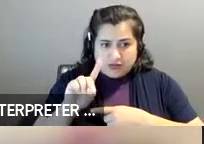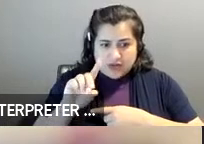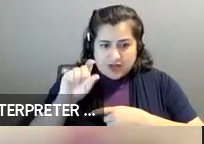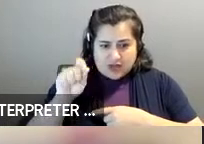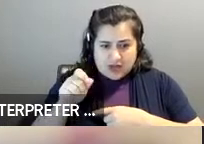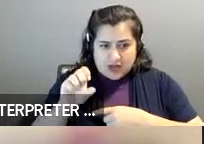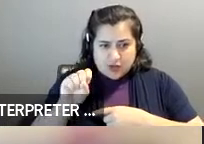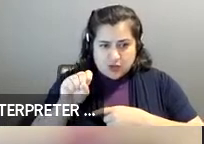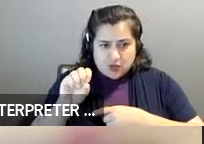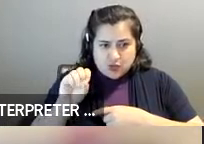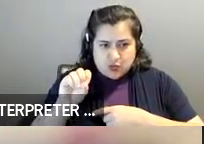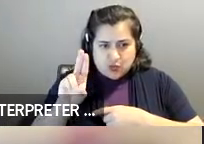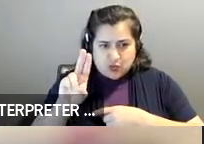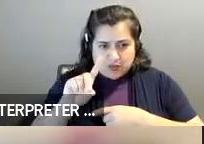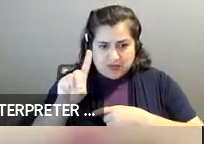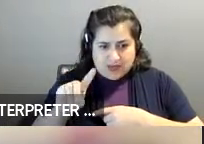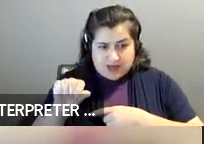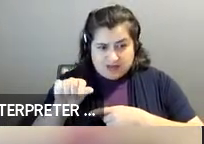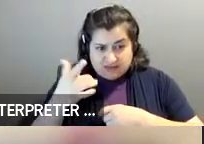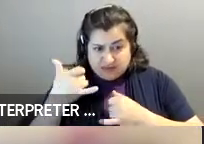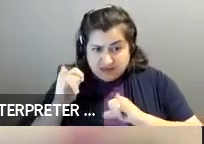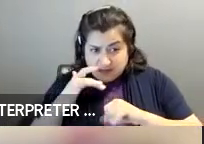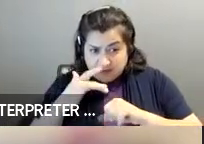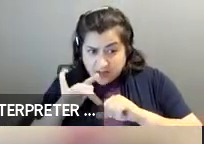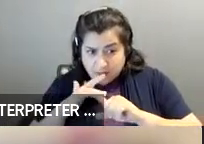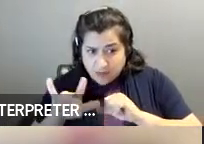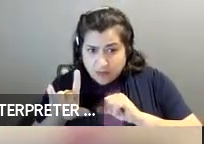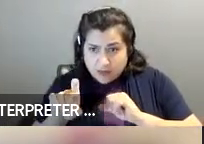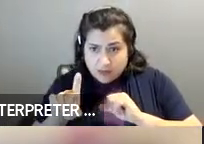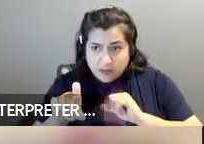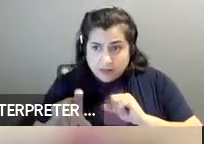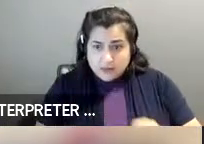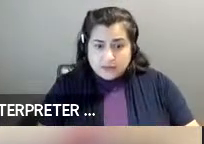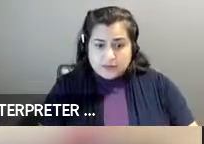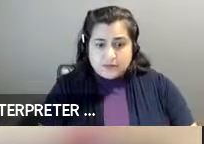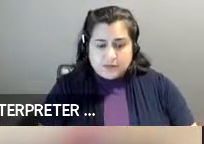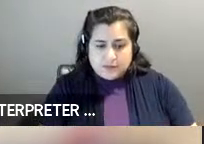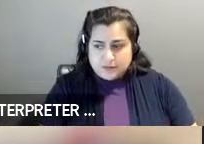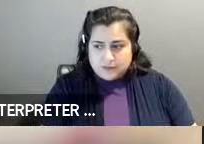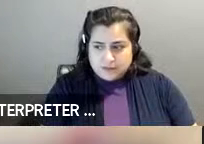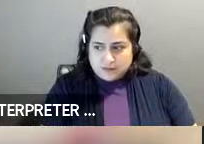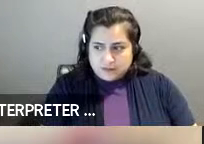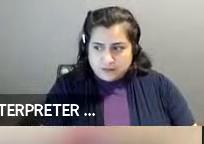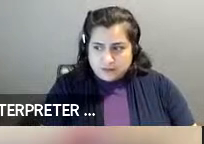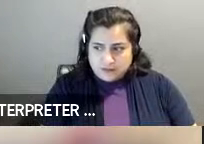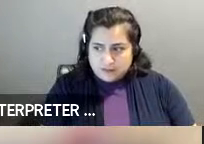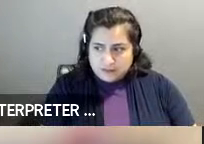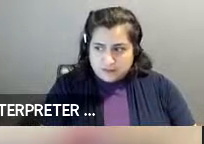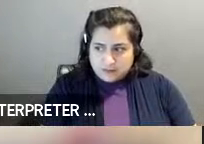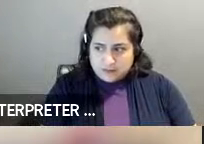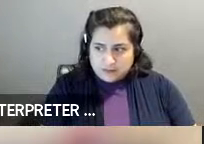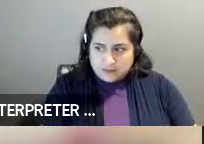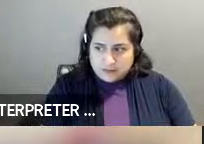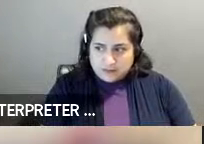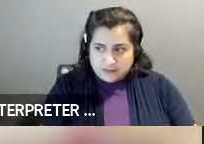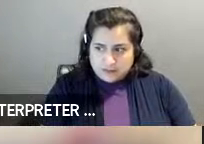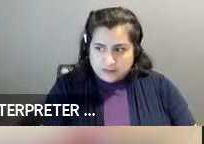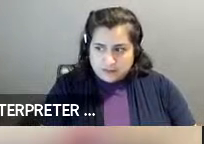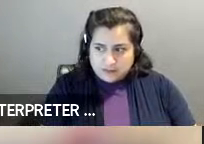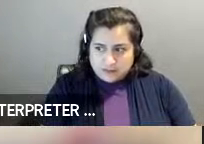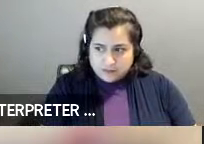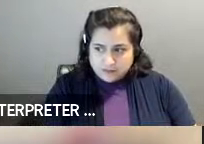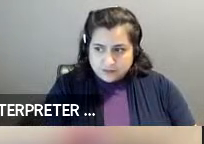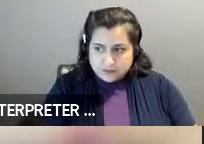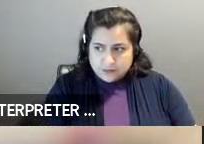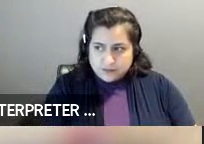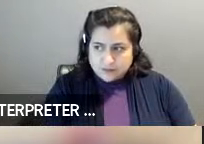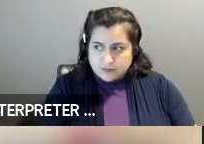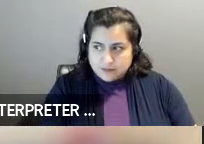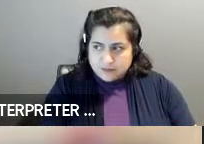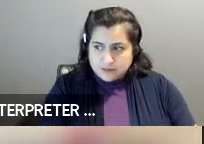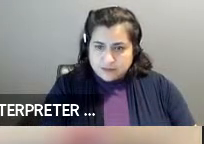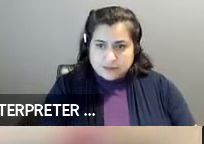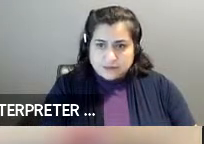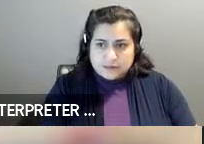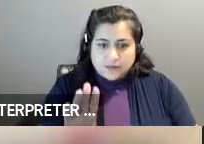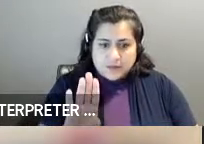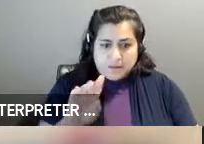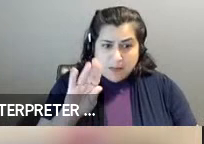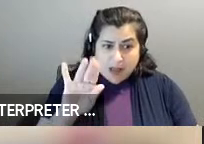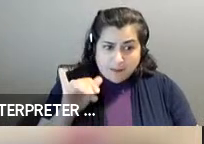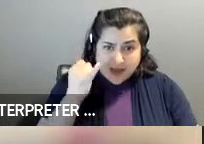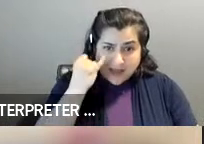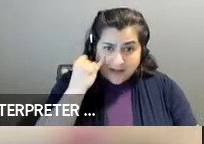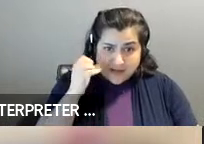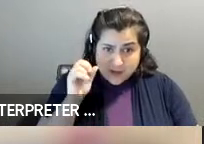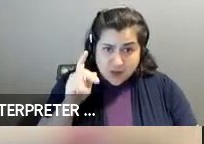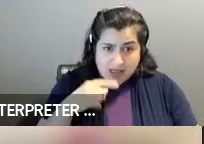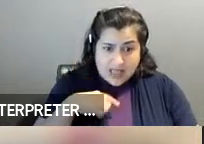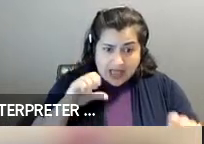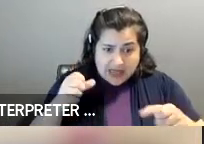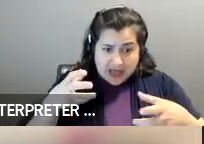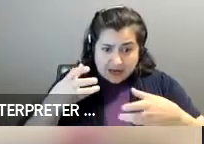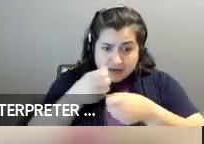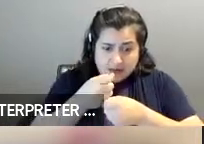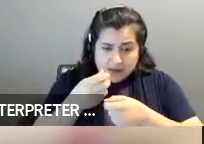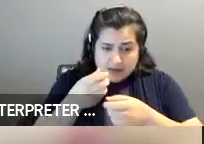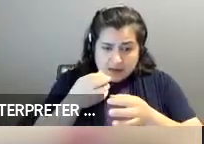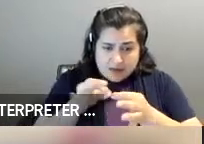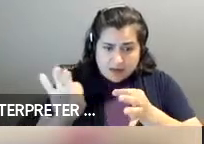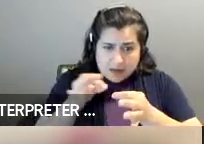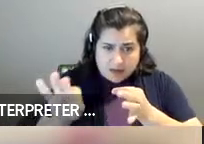Clive D'Souza: Bobby, if it's okay, could I make a brief comment or response?